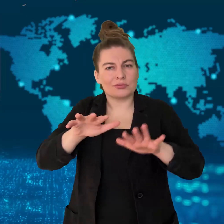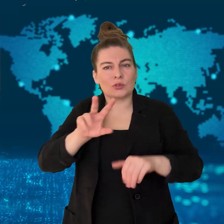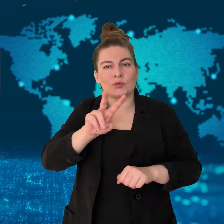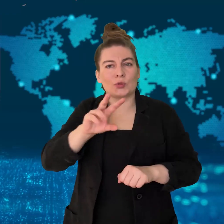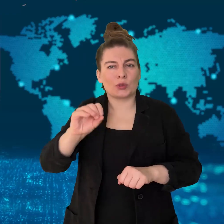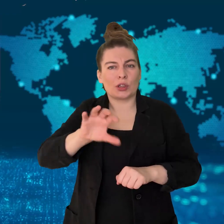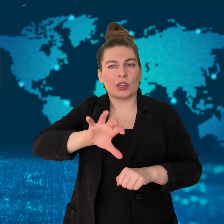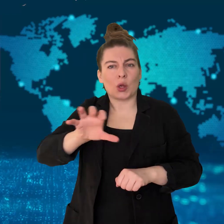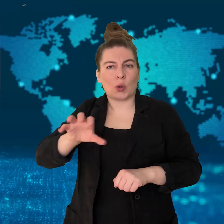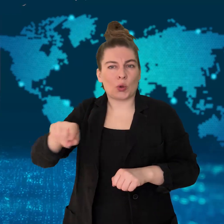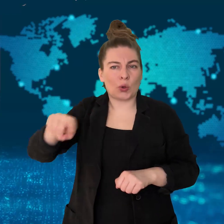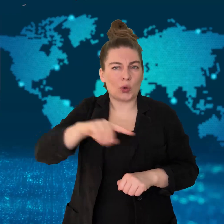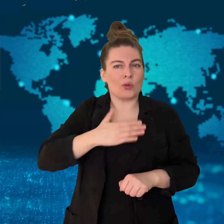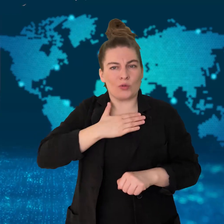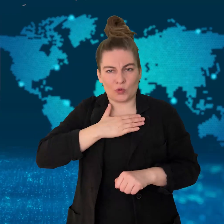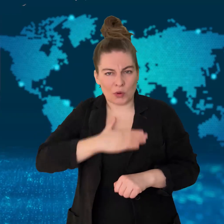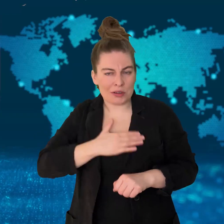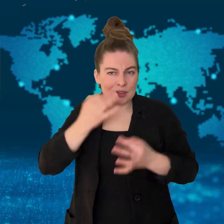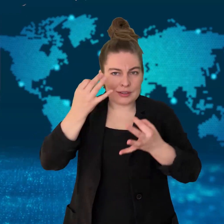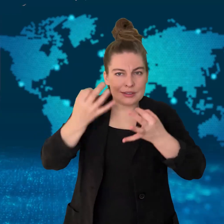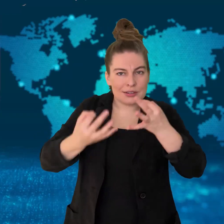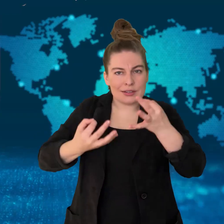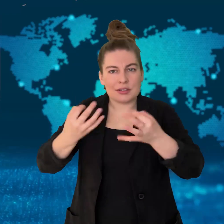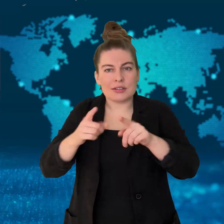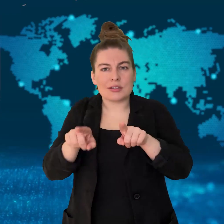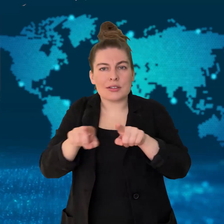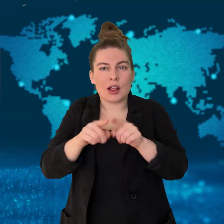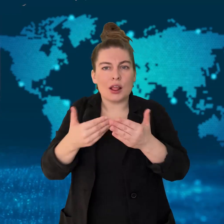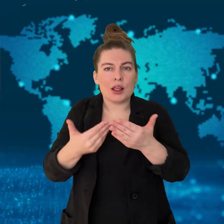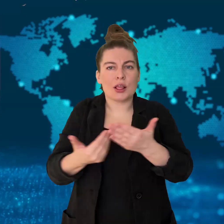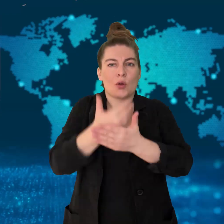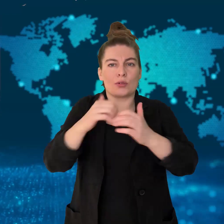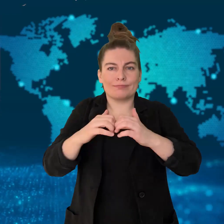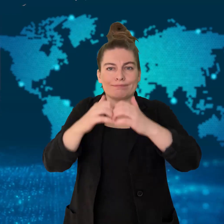at least 20 countries that